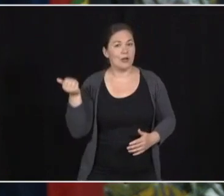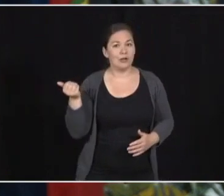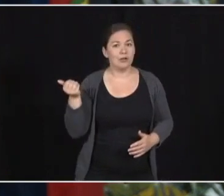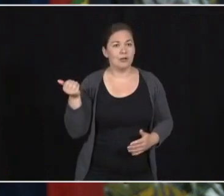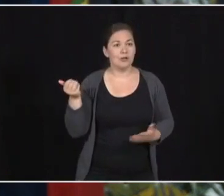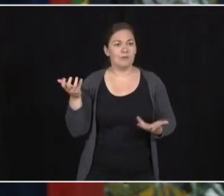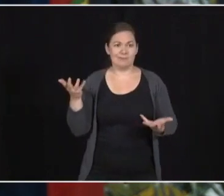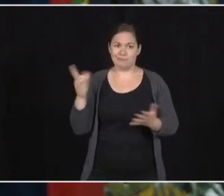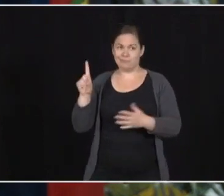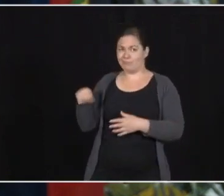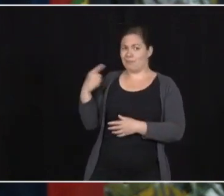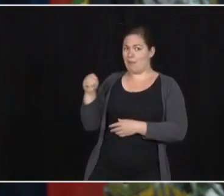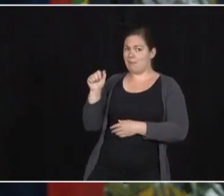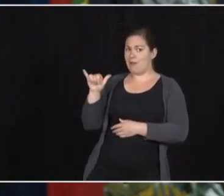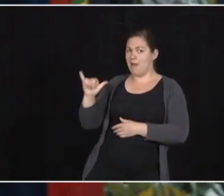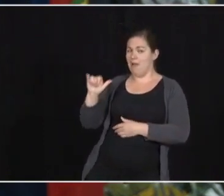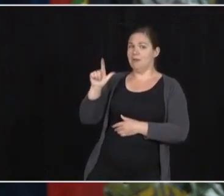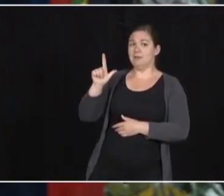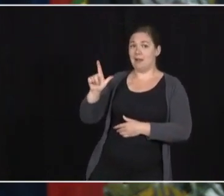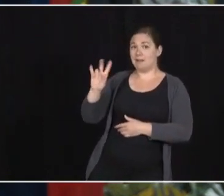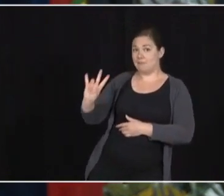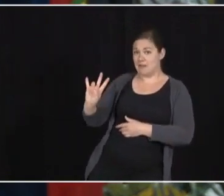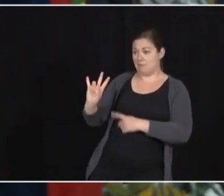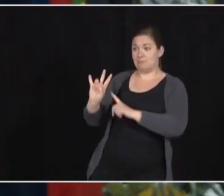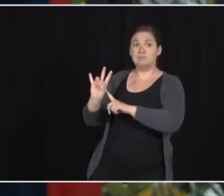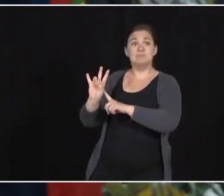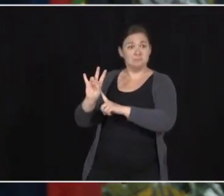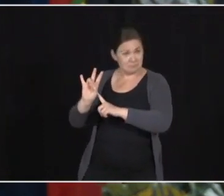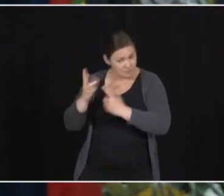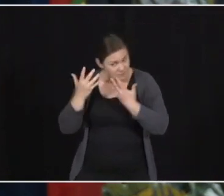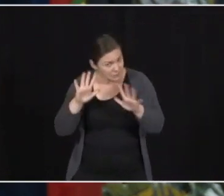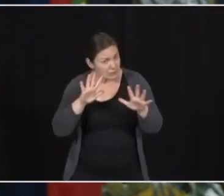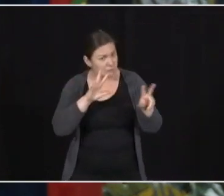37 hospitals in 259 yellow homes